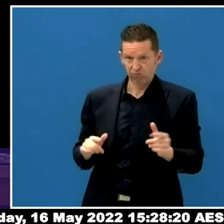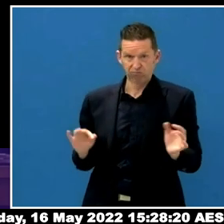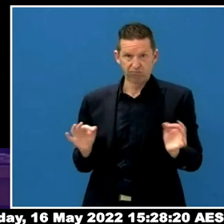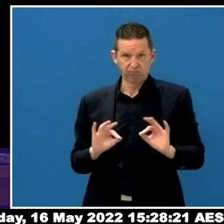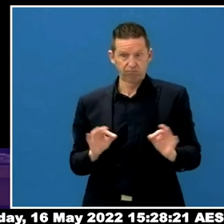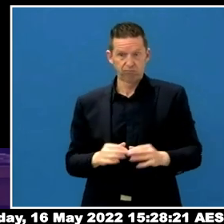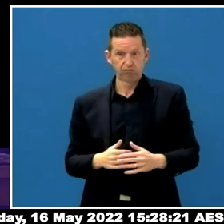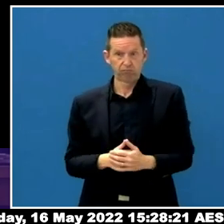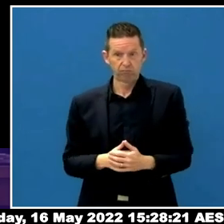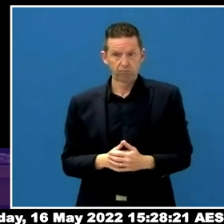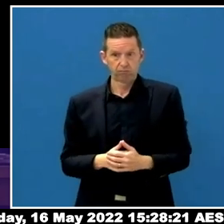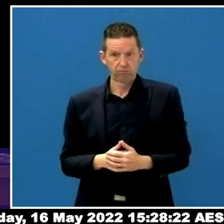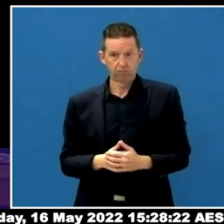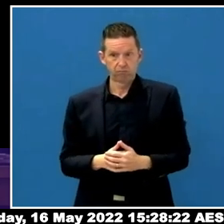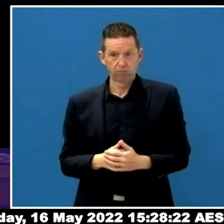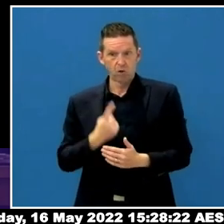yourself. MR FOGARTY: Right.